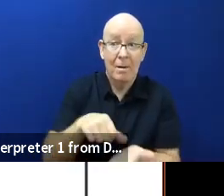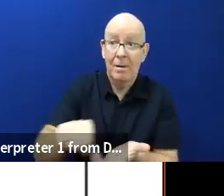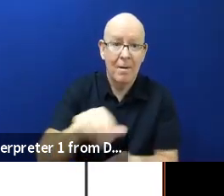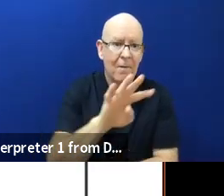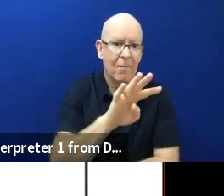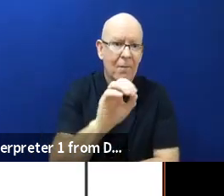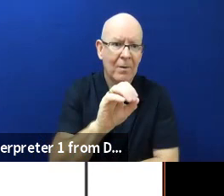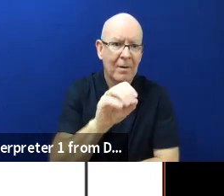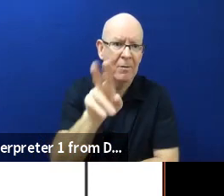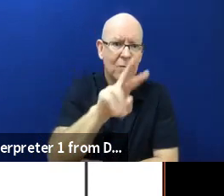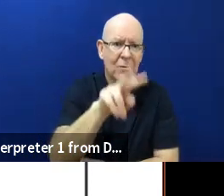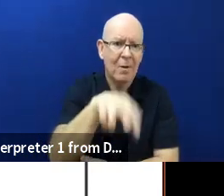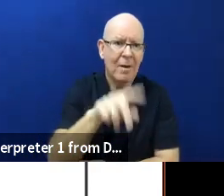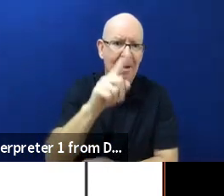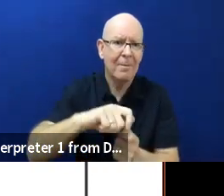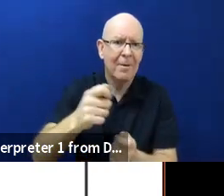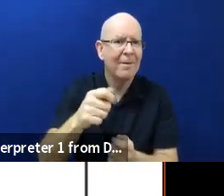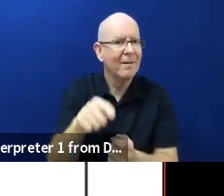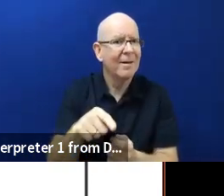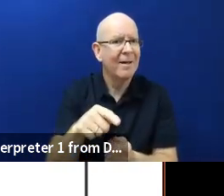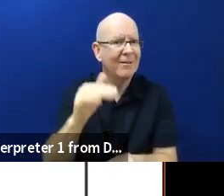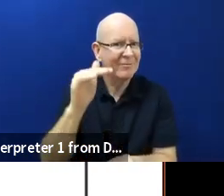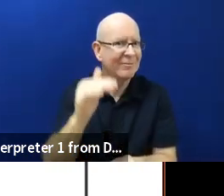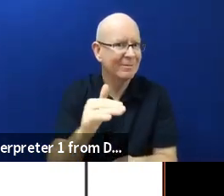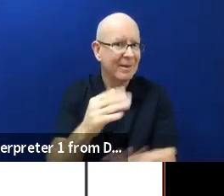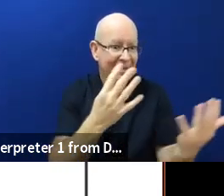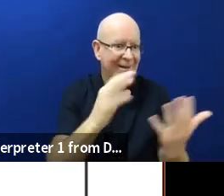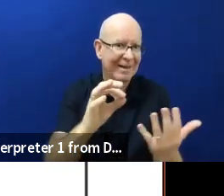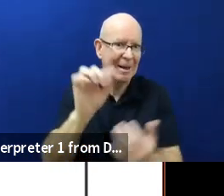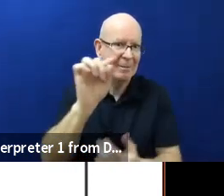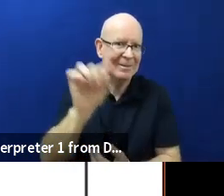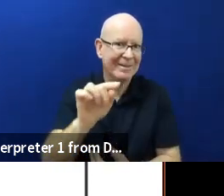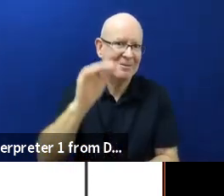a person needs and while we are moving towards the rights-based approach some